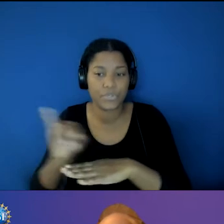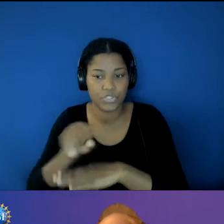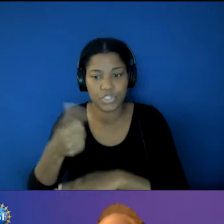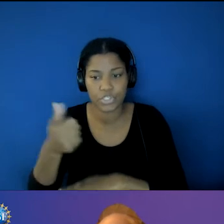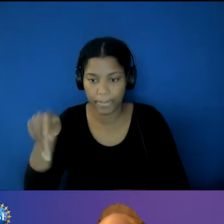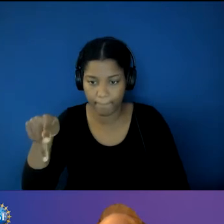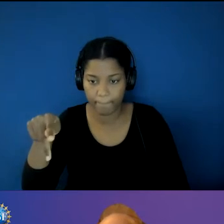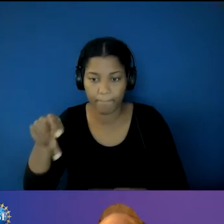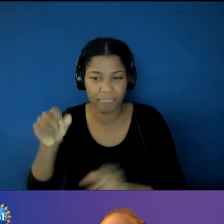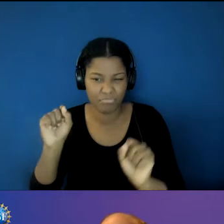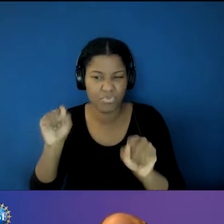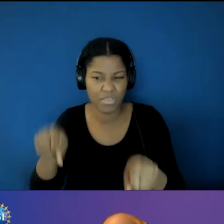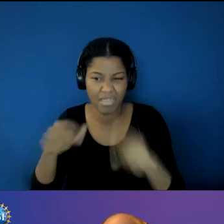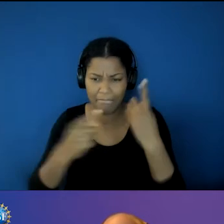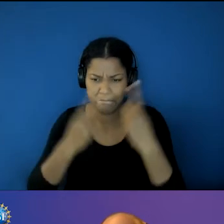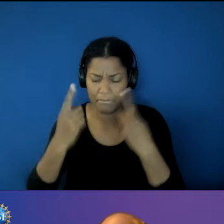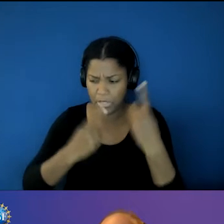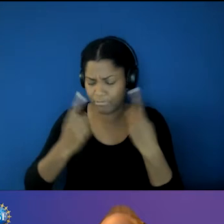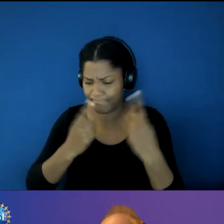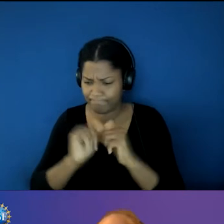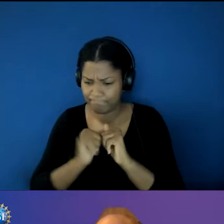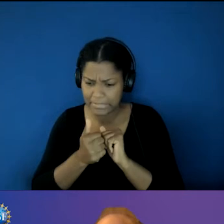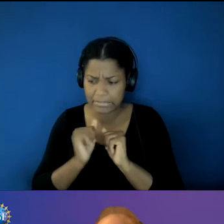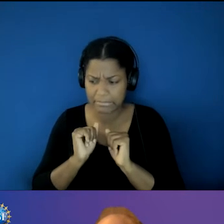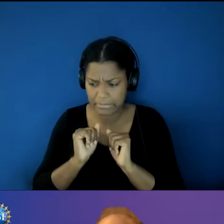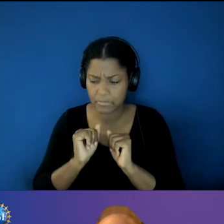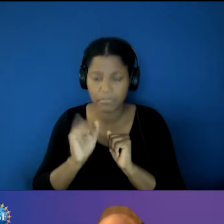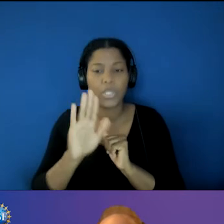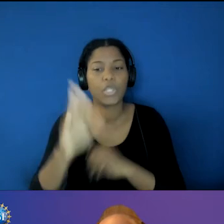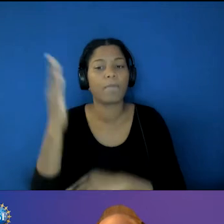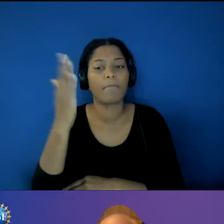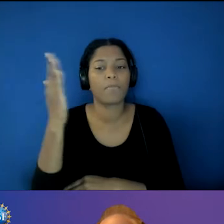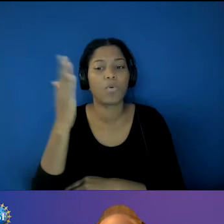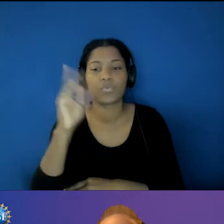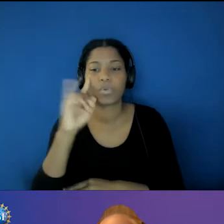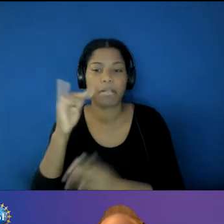those are things that you should consider to make your proposal stand out.